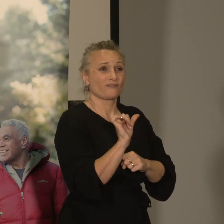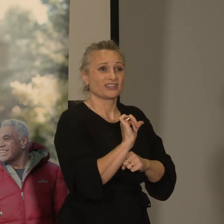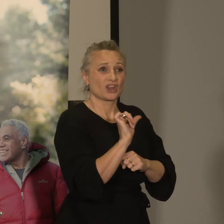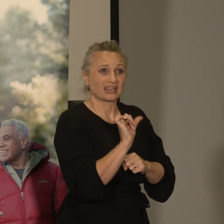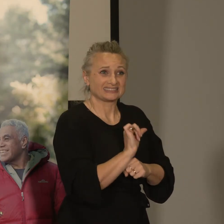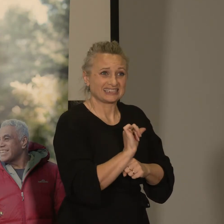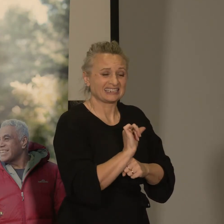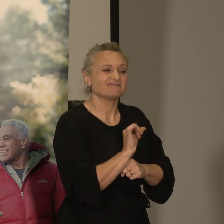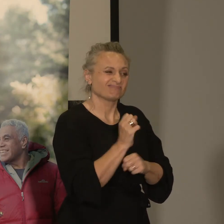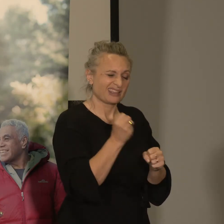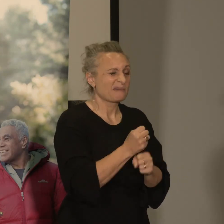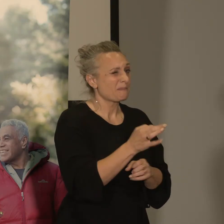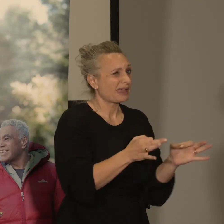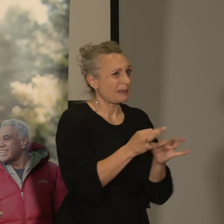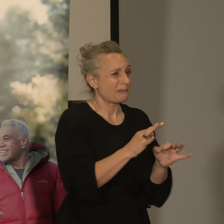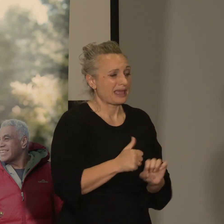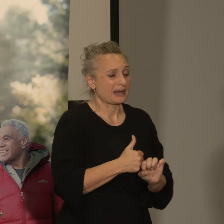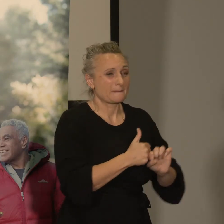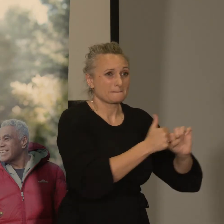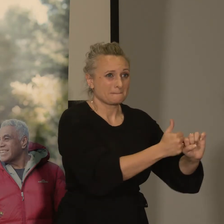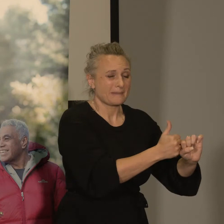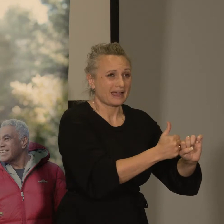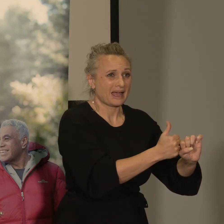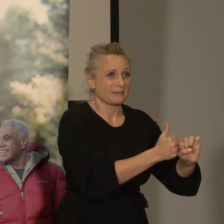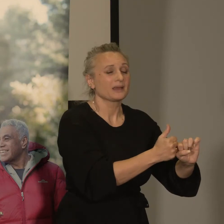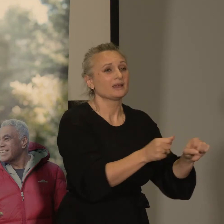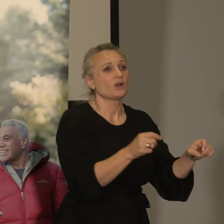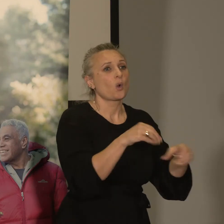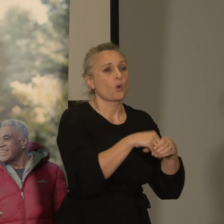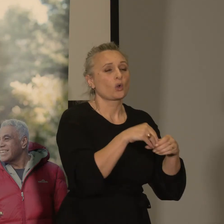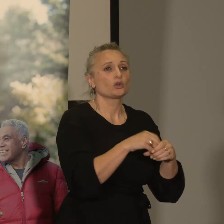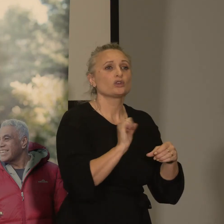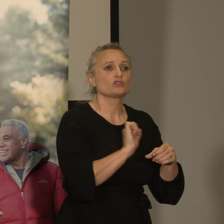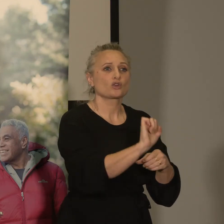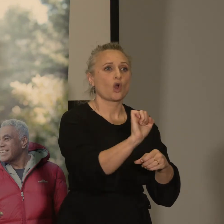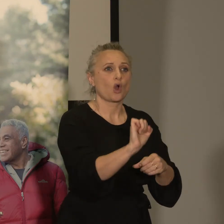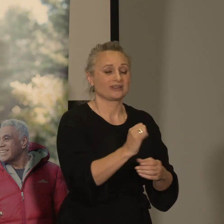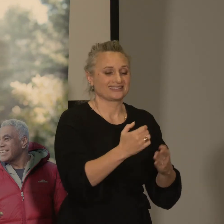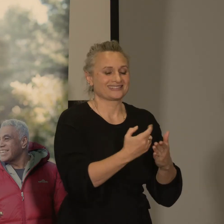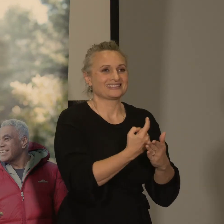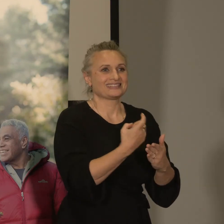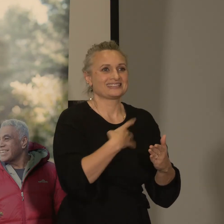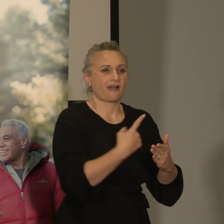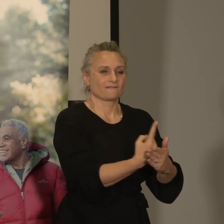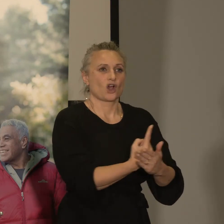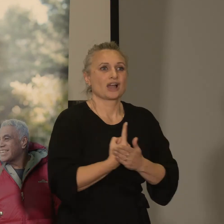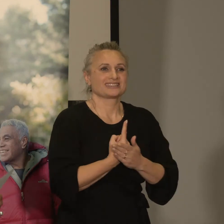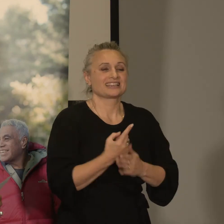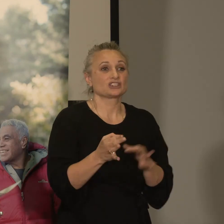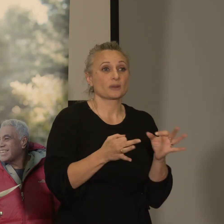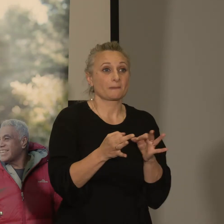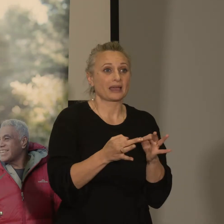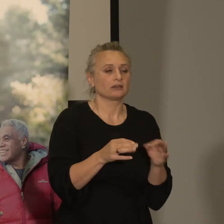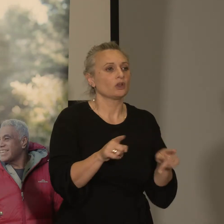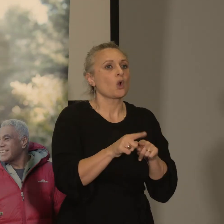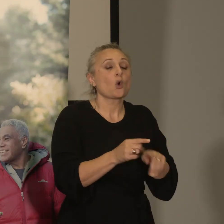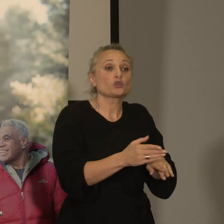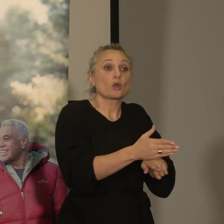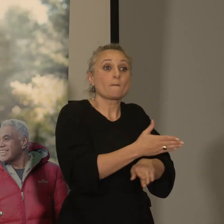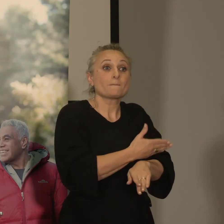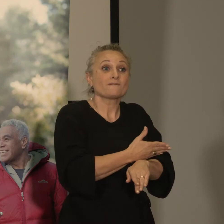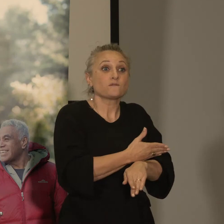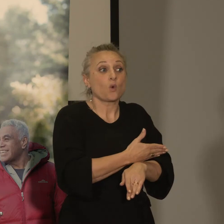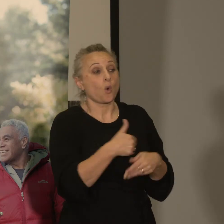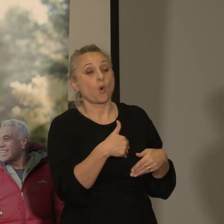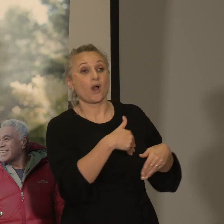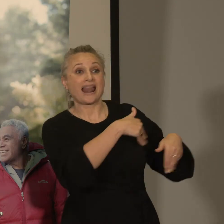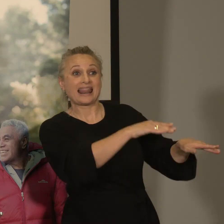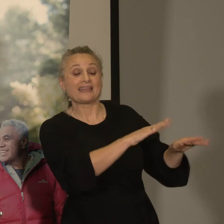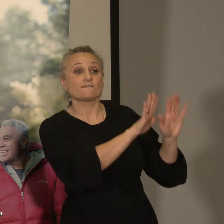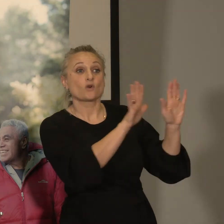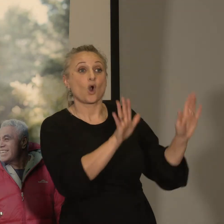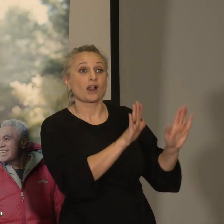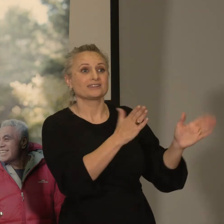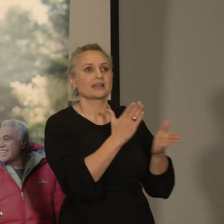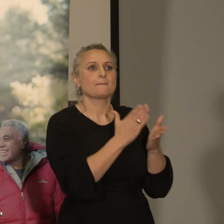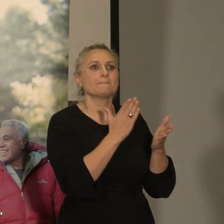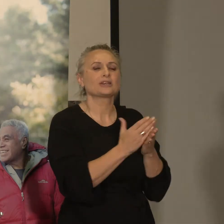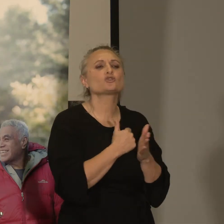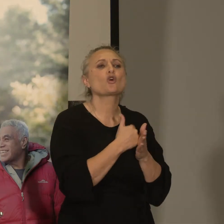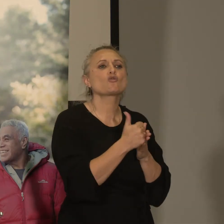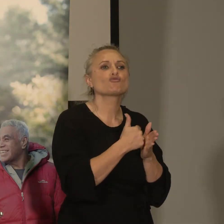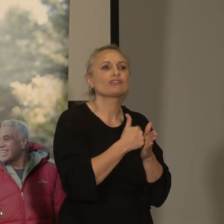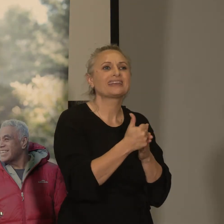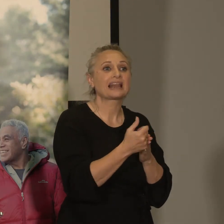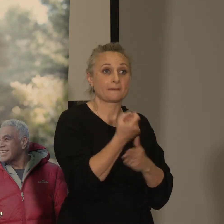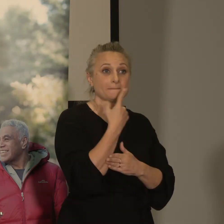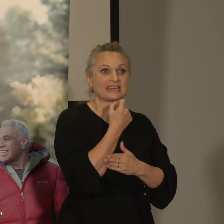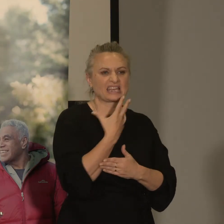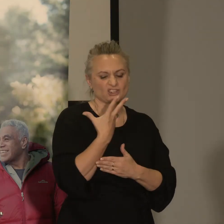plans and think of your own